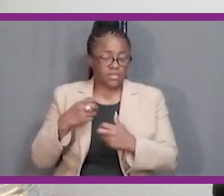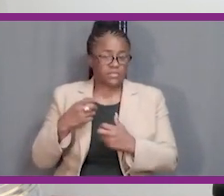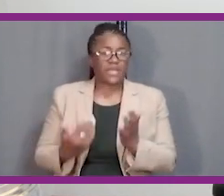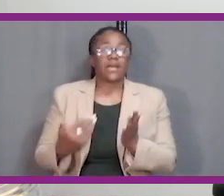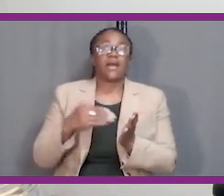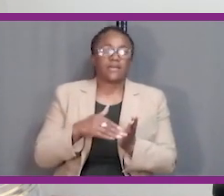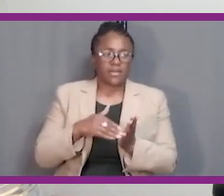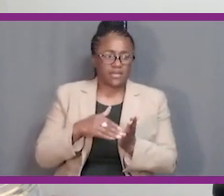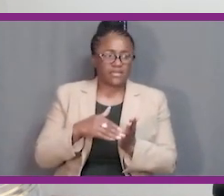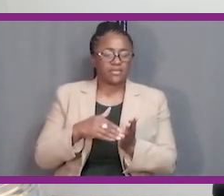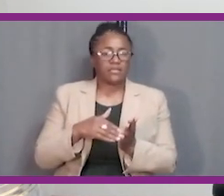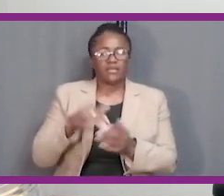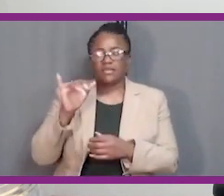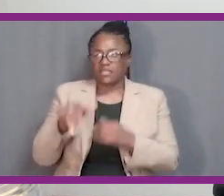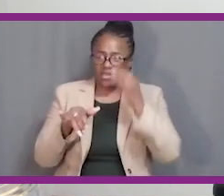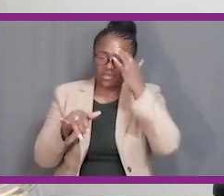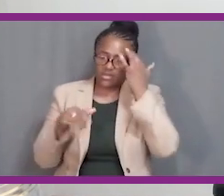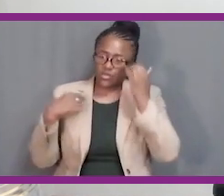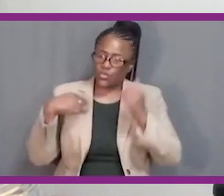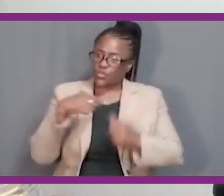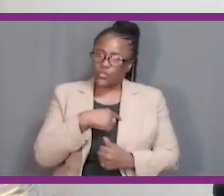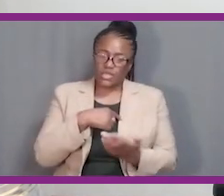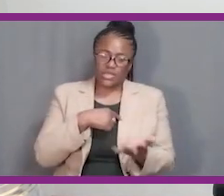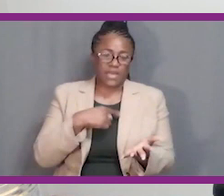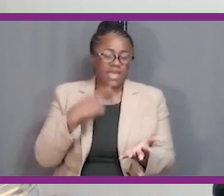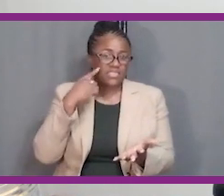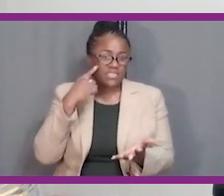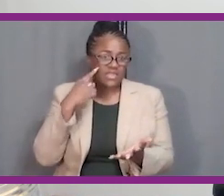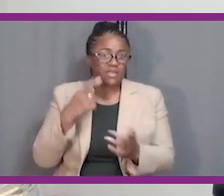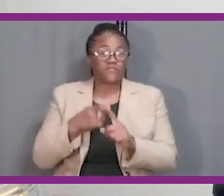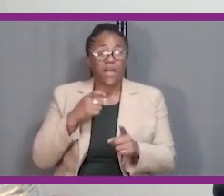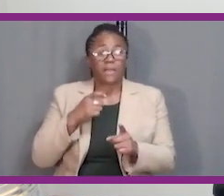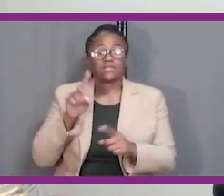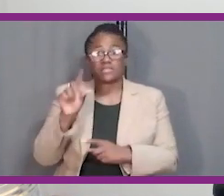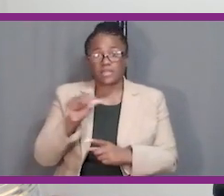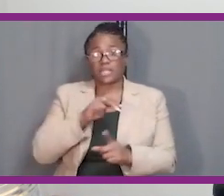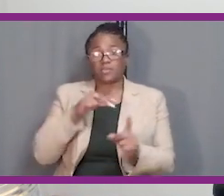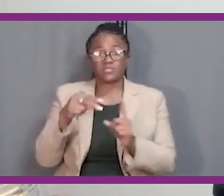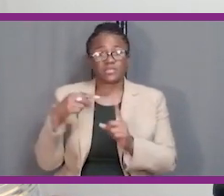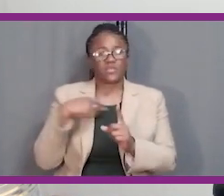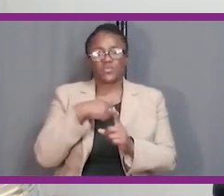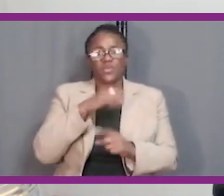we would never solely just rely on disability or solely fight for disability because again, the